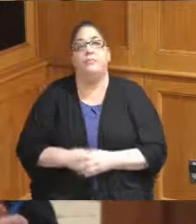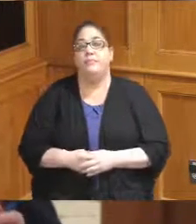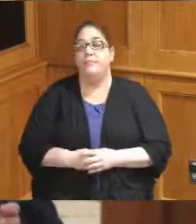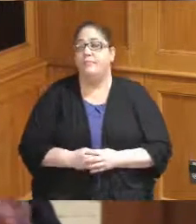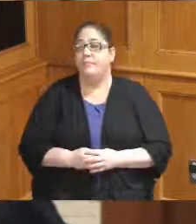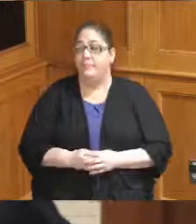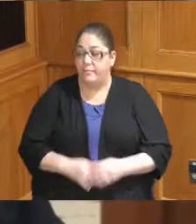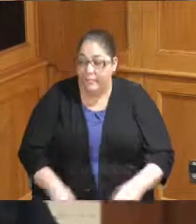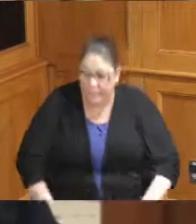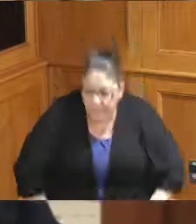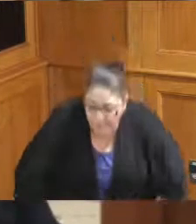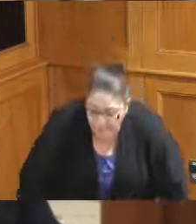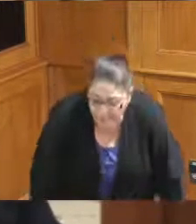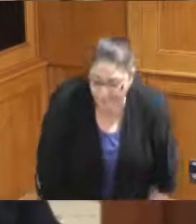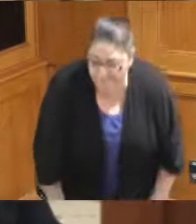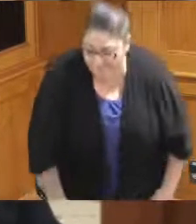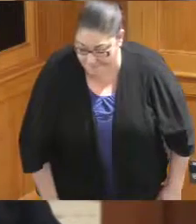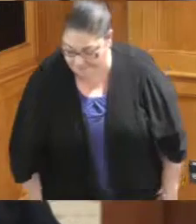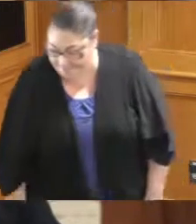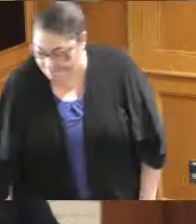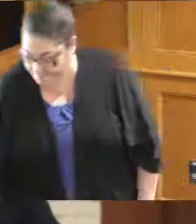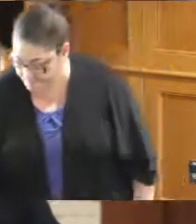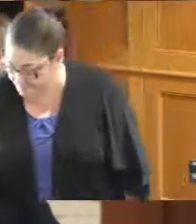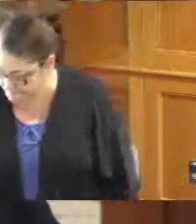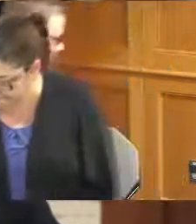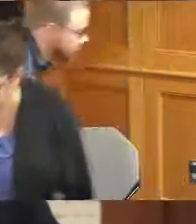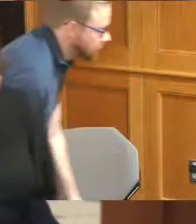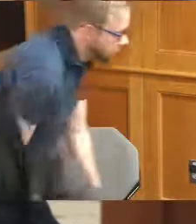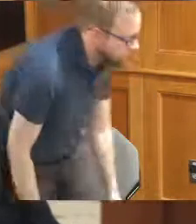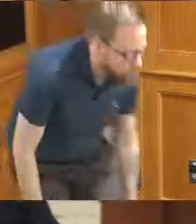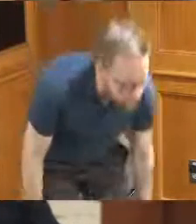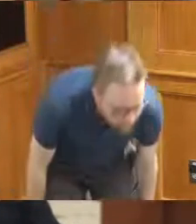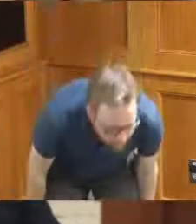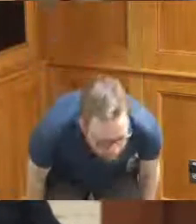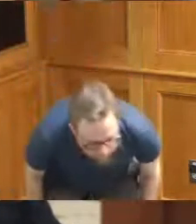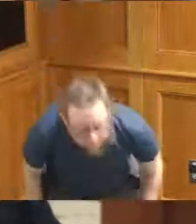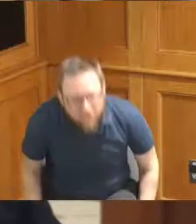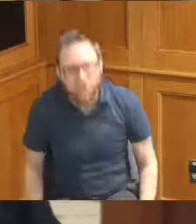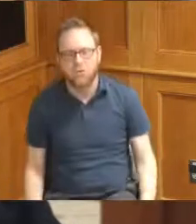again the Engineering staff is with us to assist if you have any technical concerns